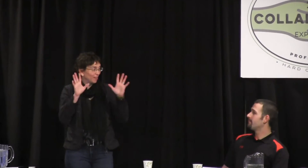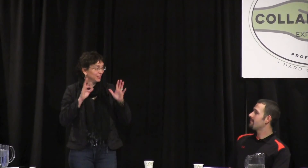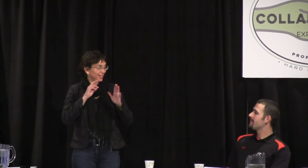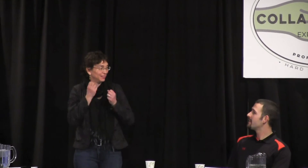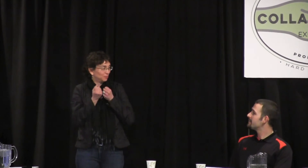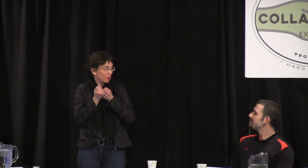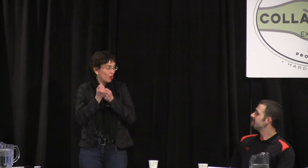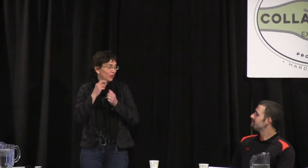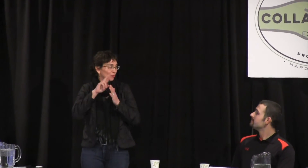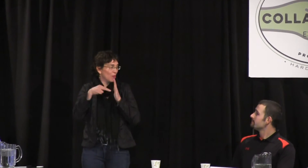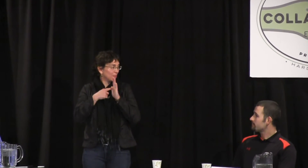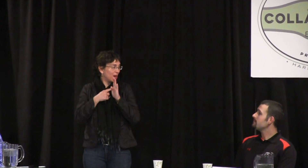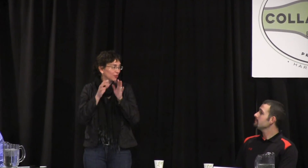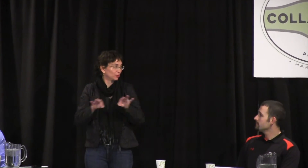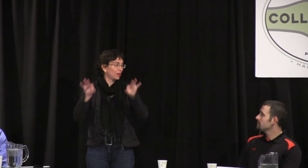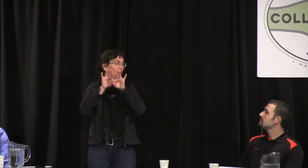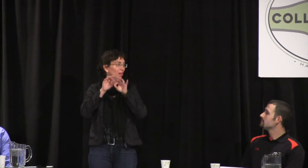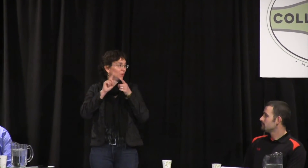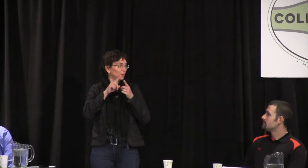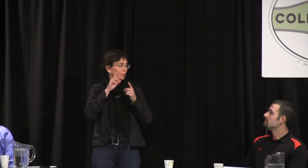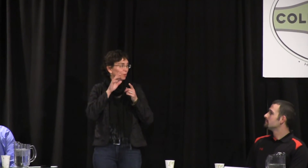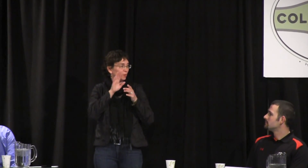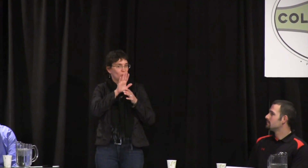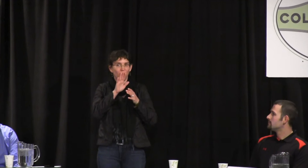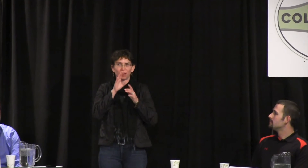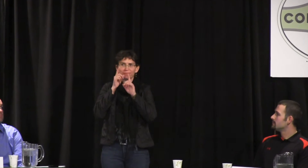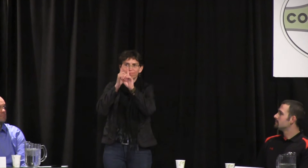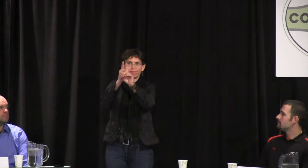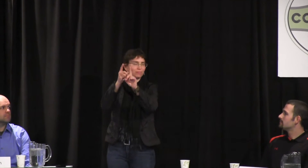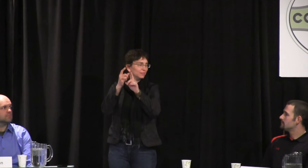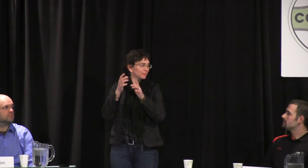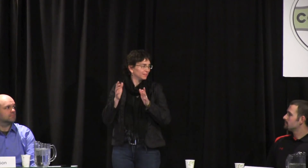Elise: Great, great. Obviously having support and role models